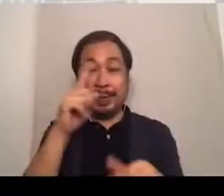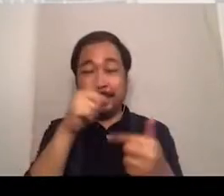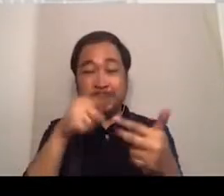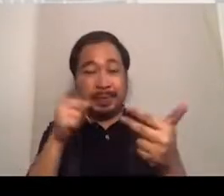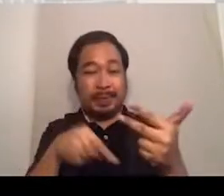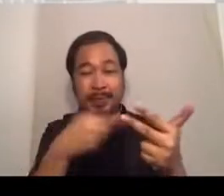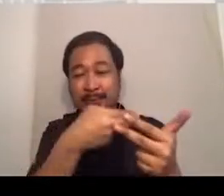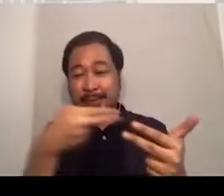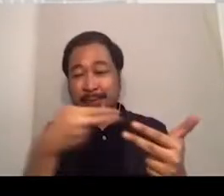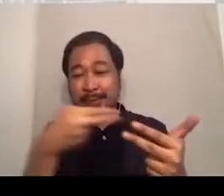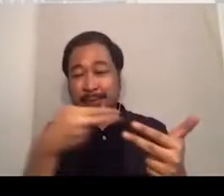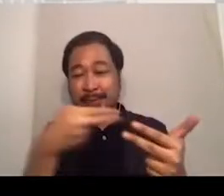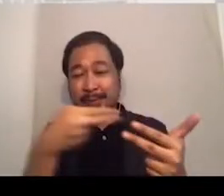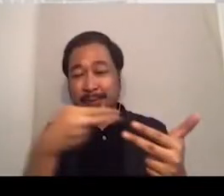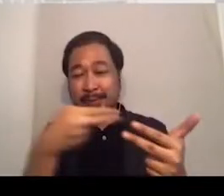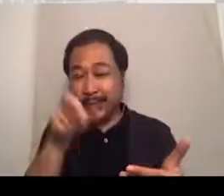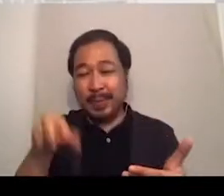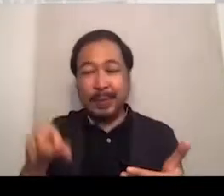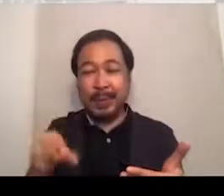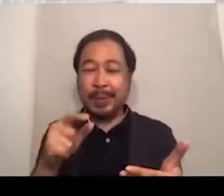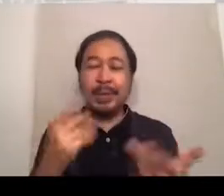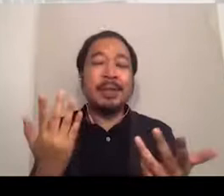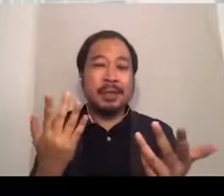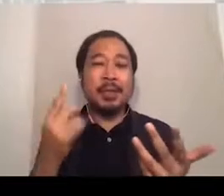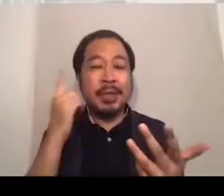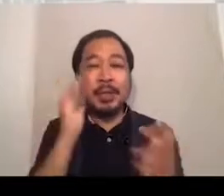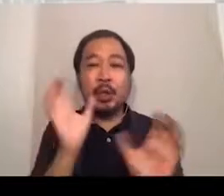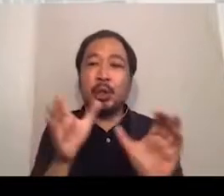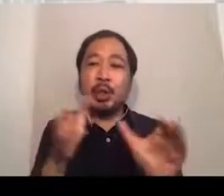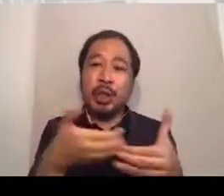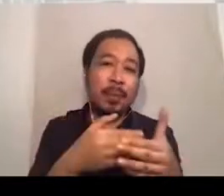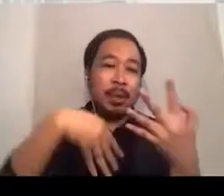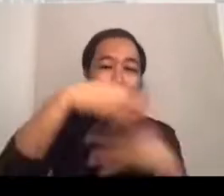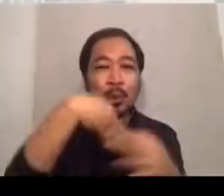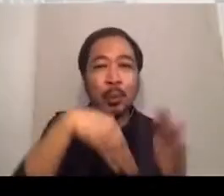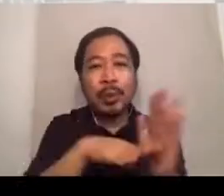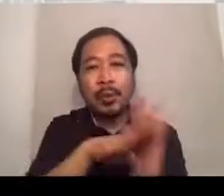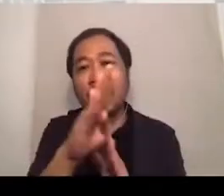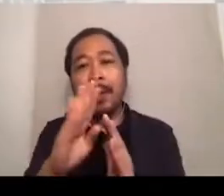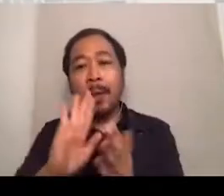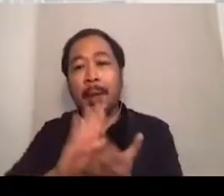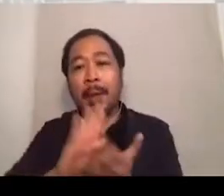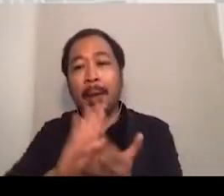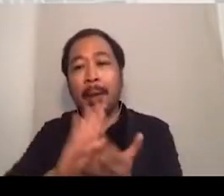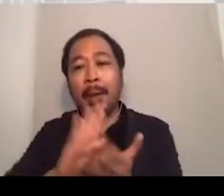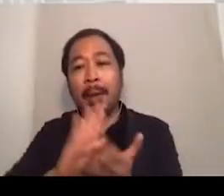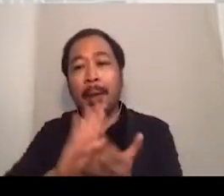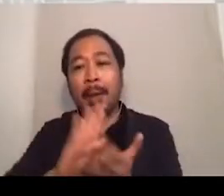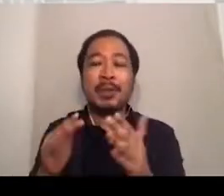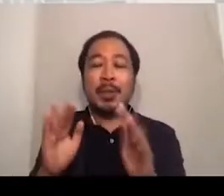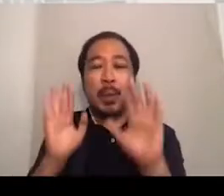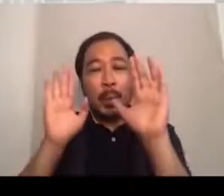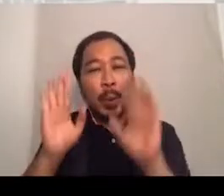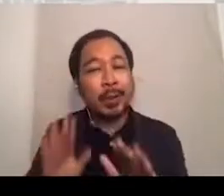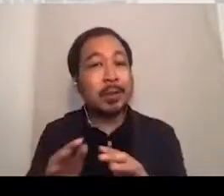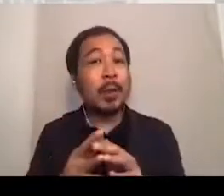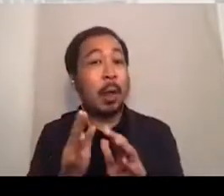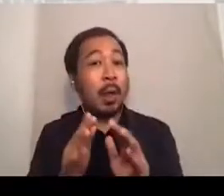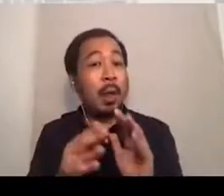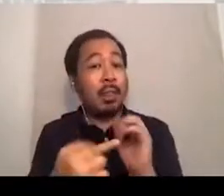and to overcome all the glitches. Really, we are so grateful to all of you for the time you've put into making this really